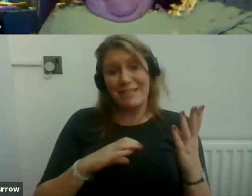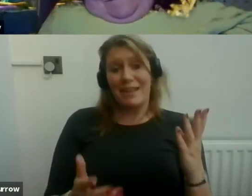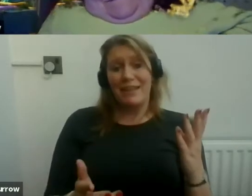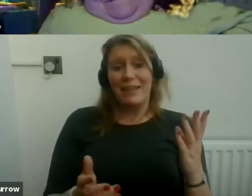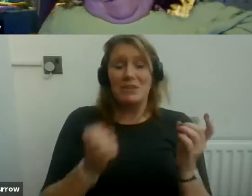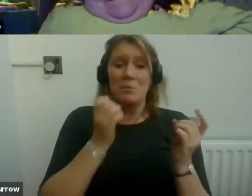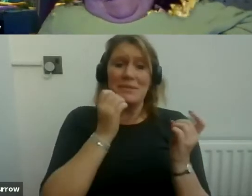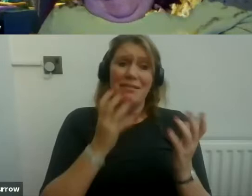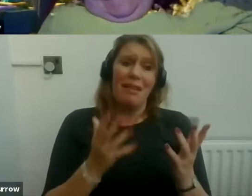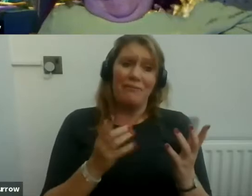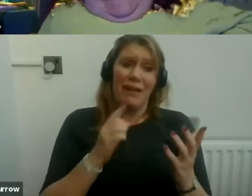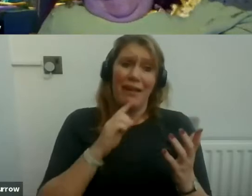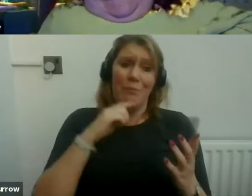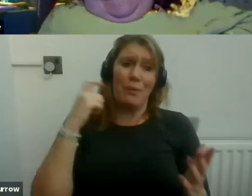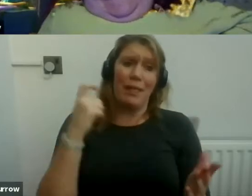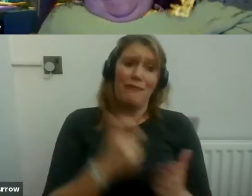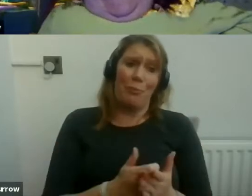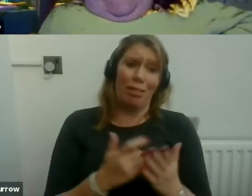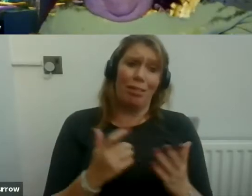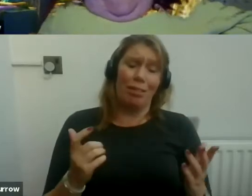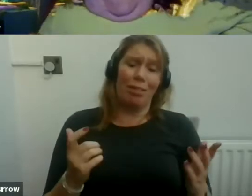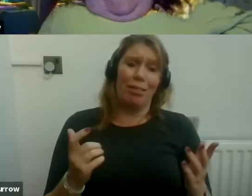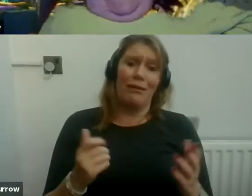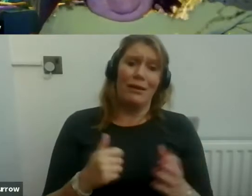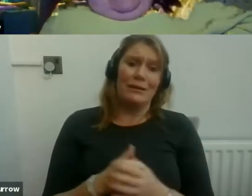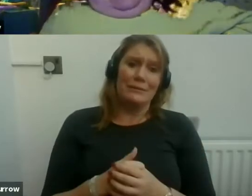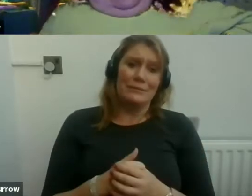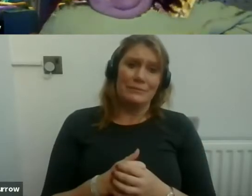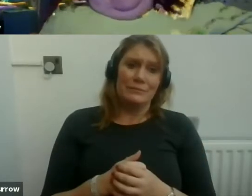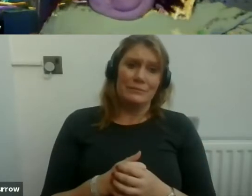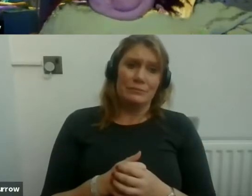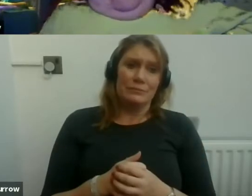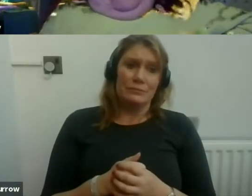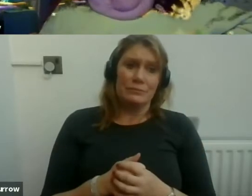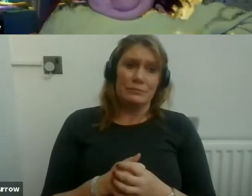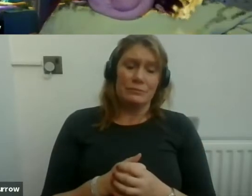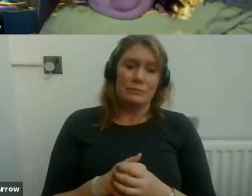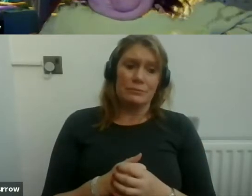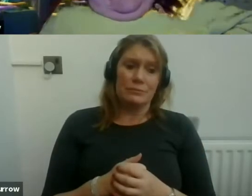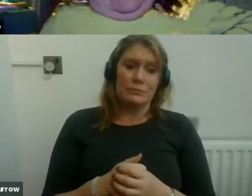unbelievable in some ways because the